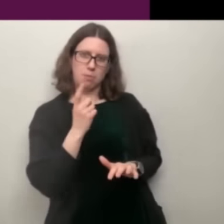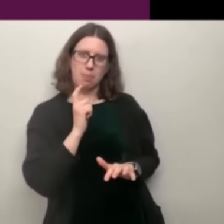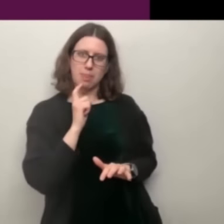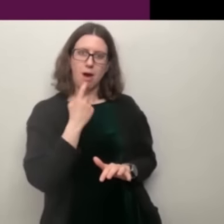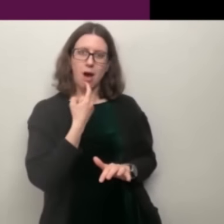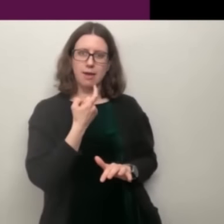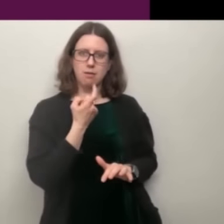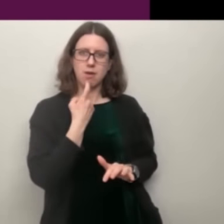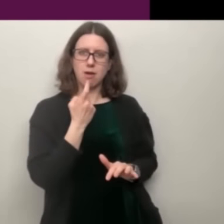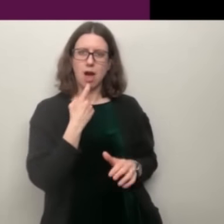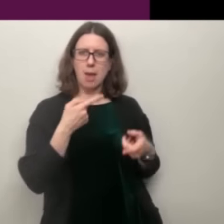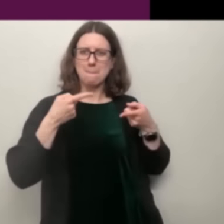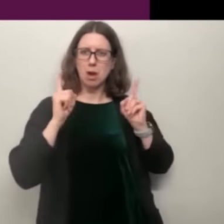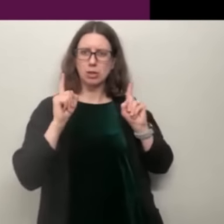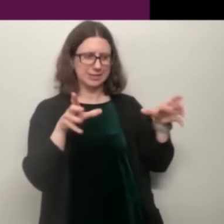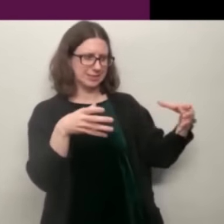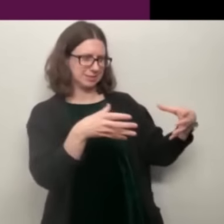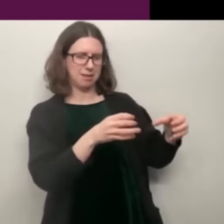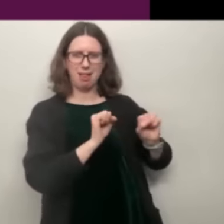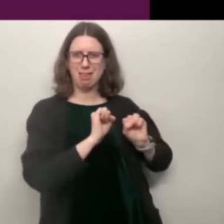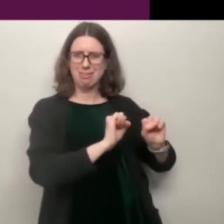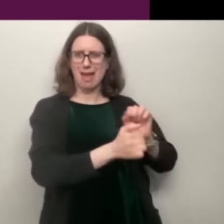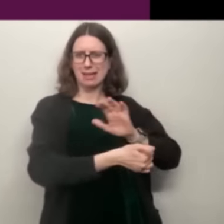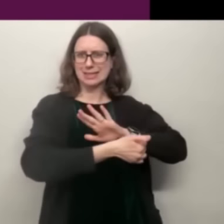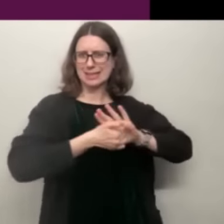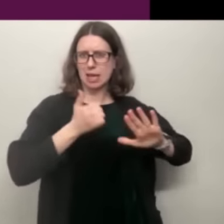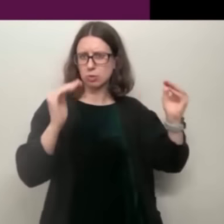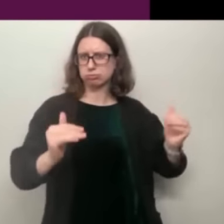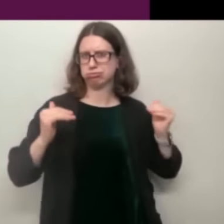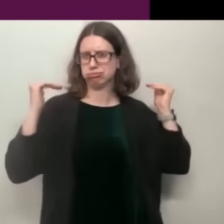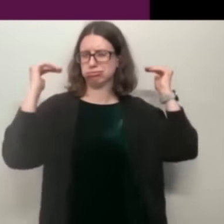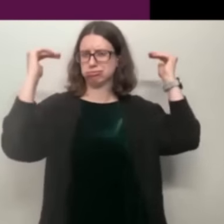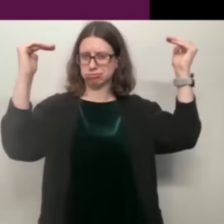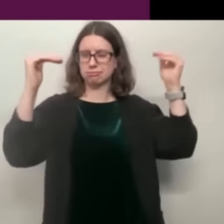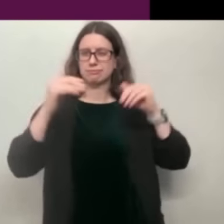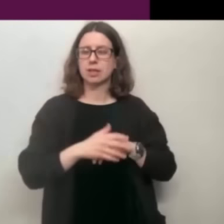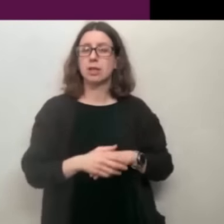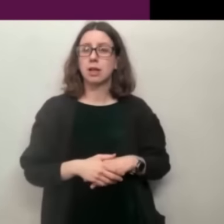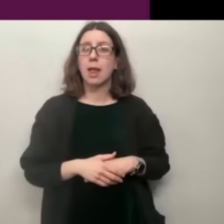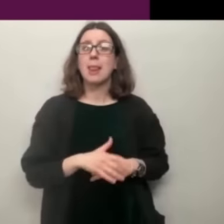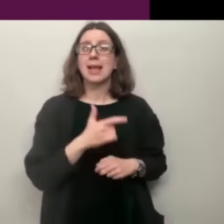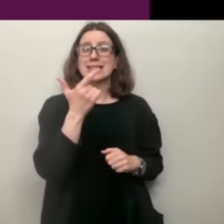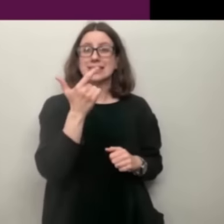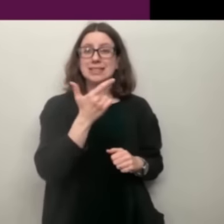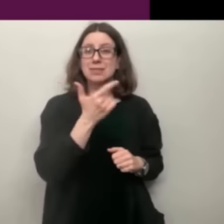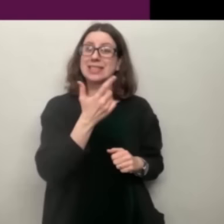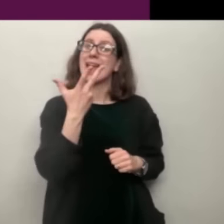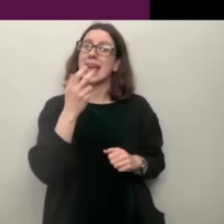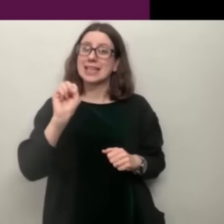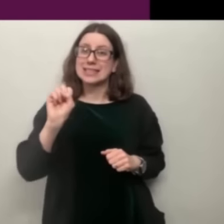Darby had commissioned a painting of the bridge by the artist William Williams in 1780. Bearing in mind this is the year